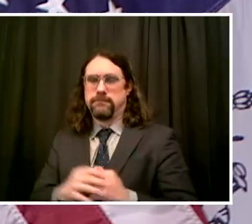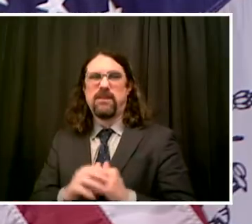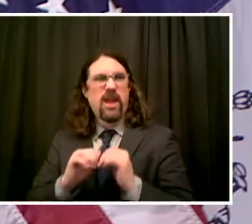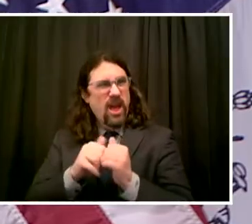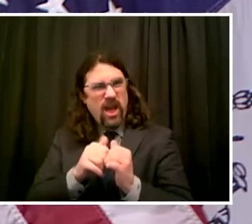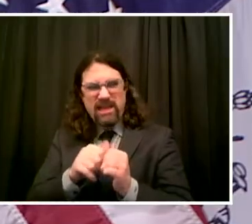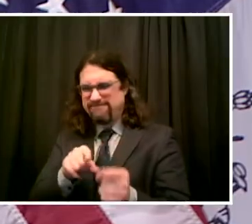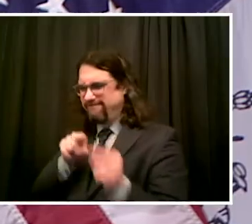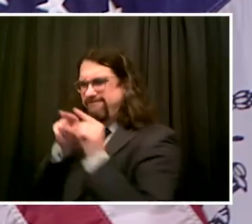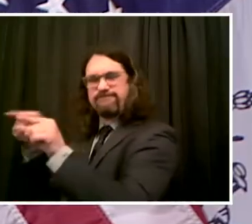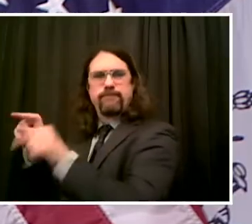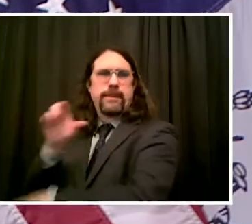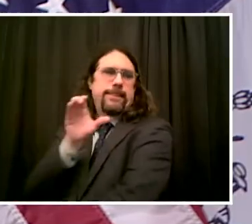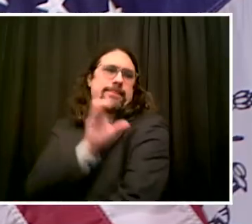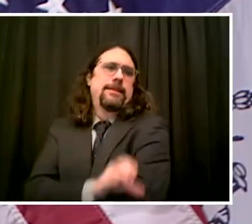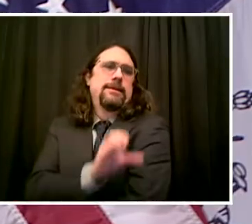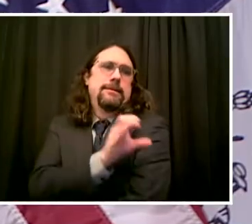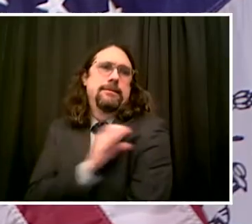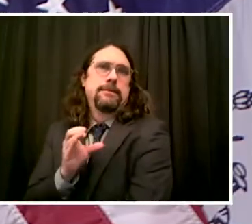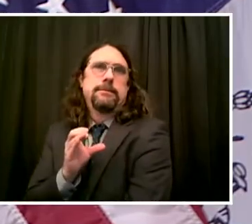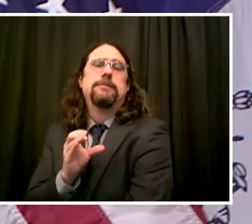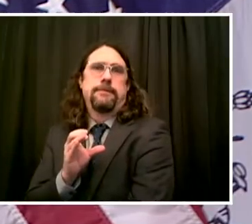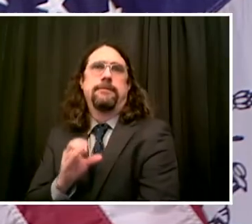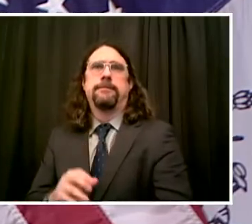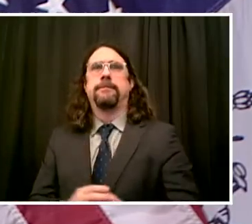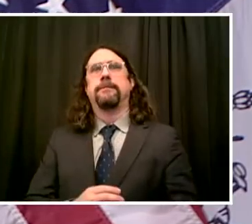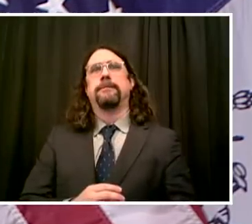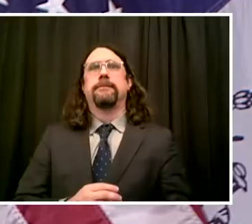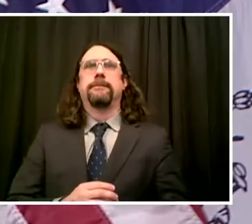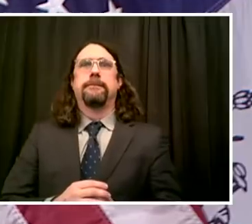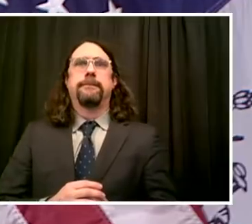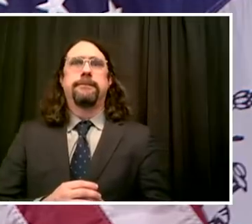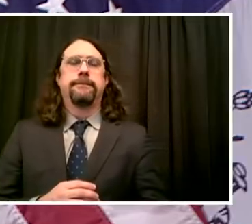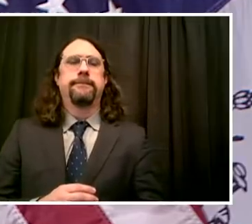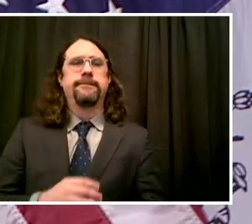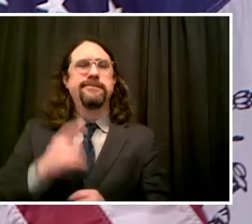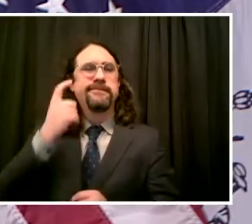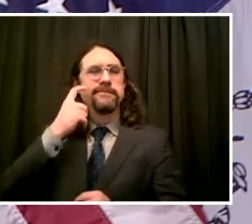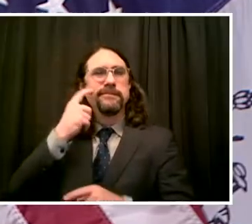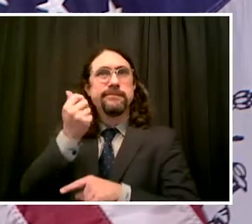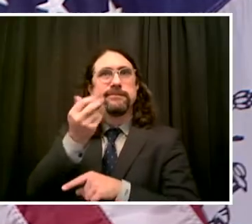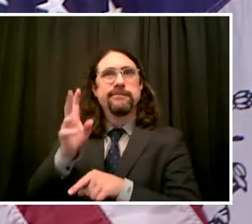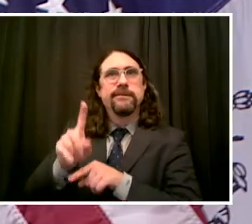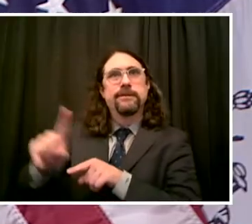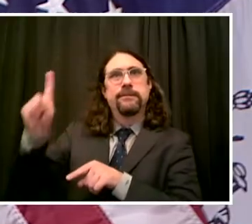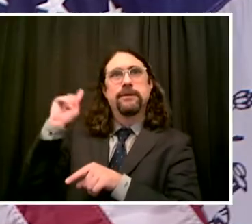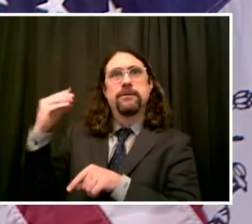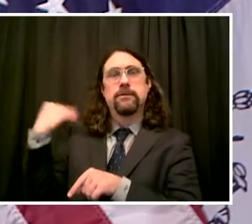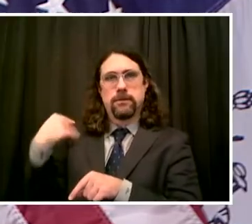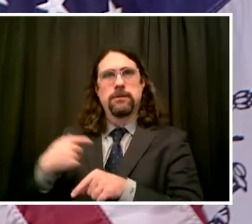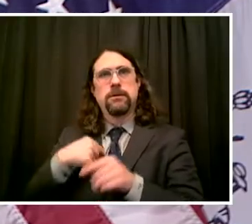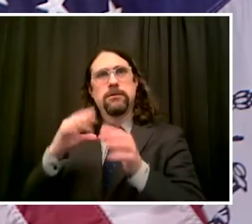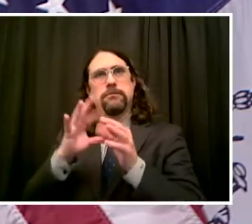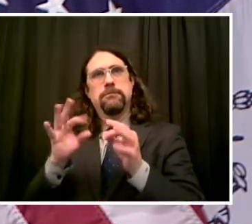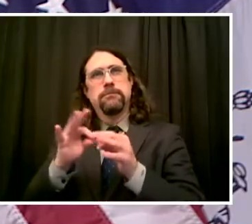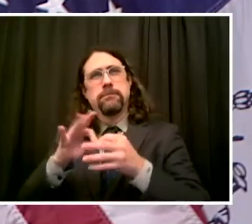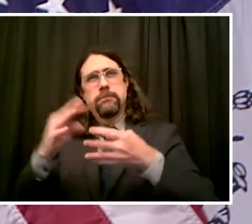CRUCIAL PART OF SOLUTIO SO I I TALKED TO YOU A FEW WEEKS